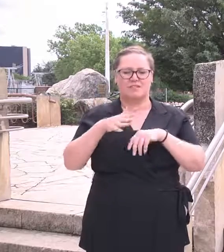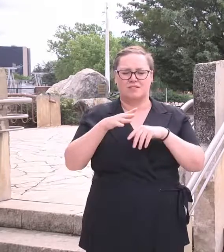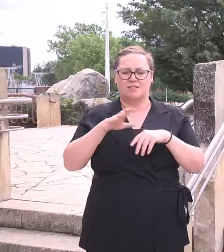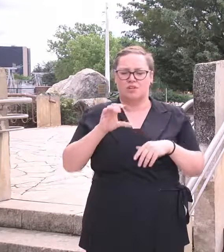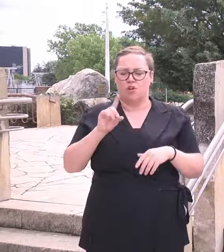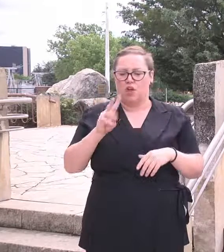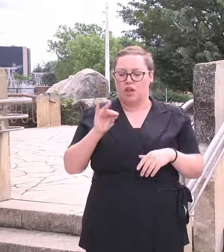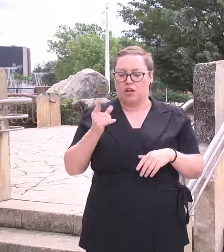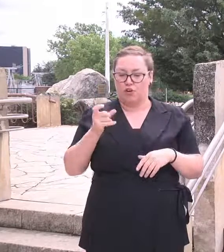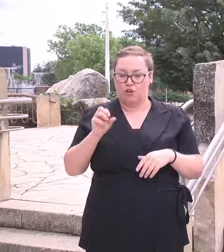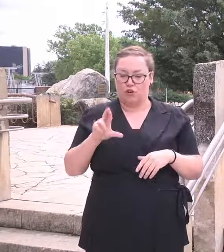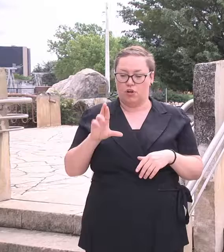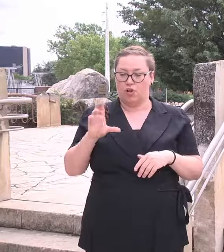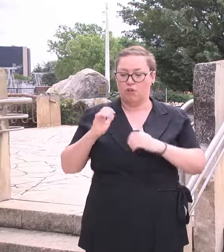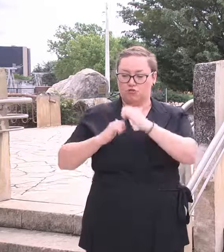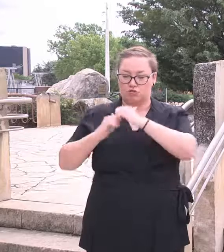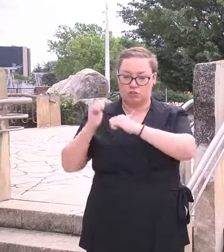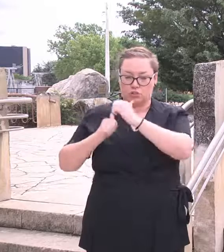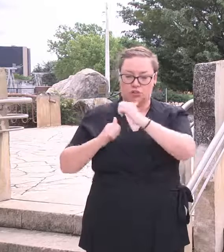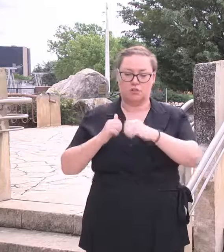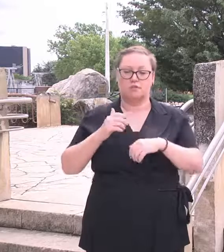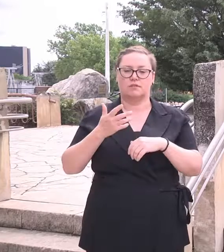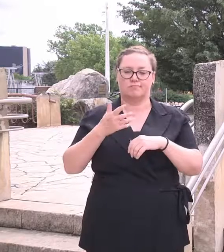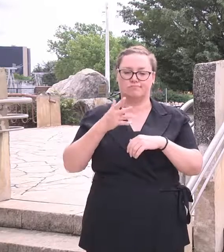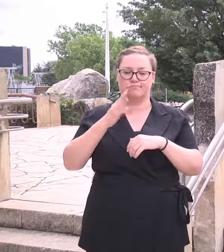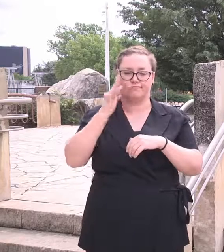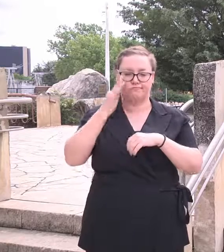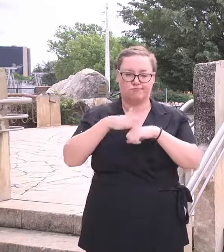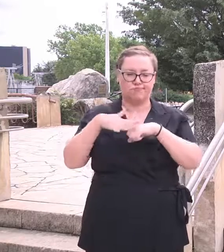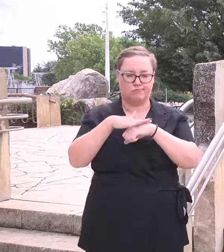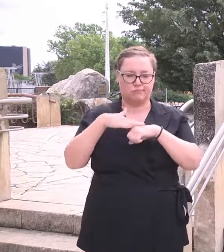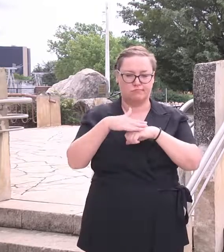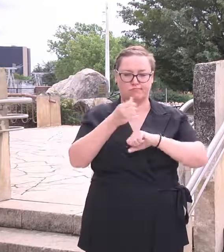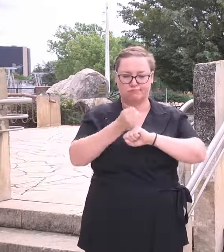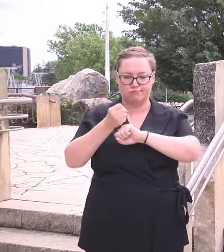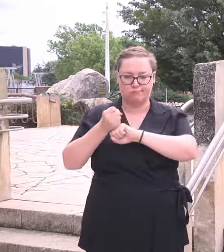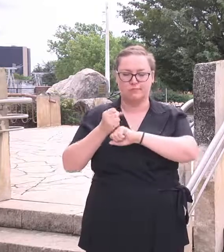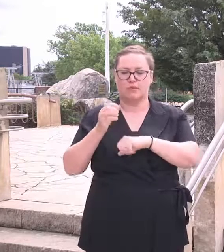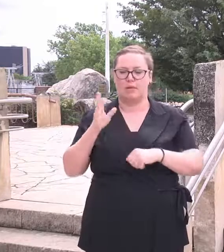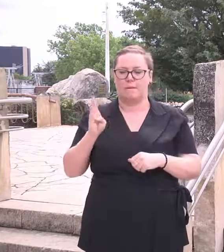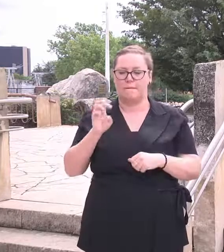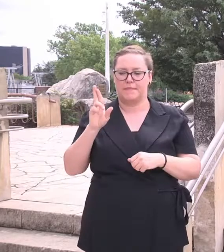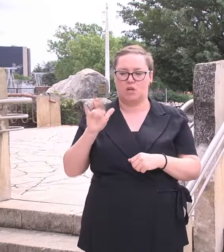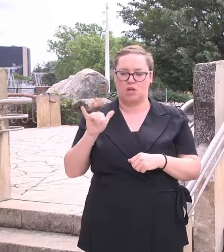Star Cargill Barry foundation and visit Witch uh as you may have heard we're having some te